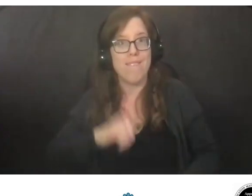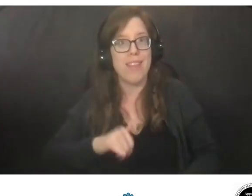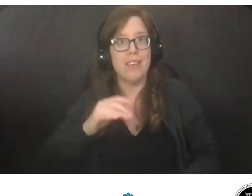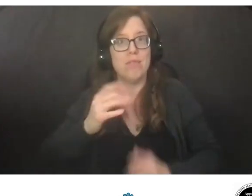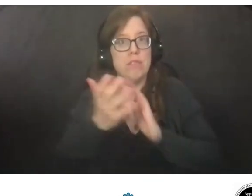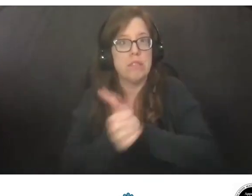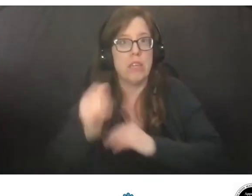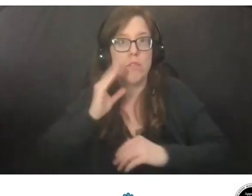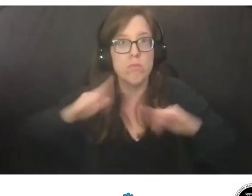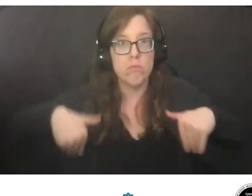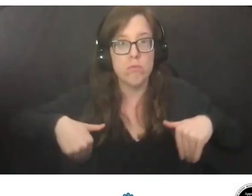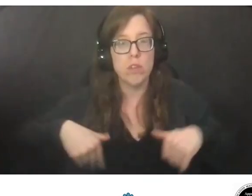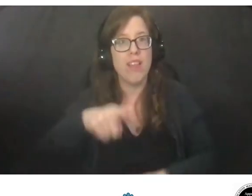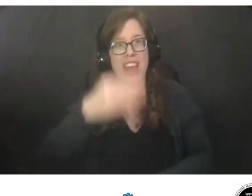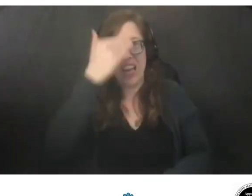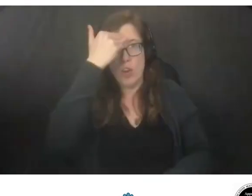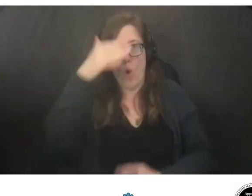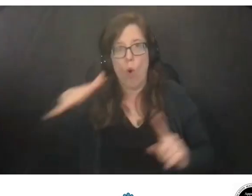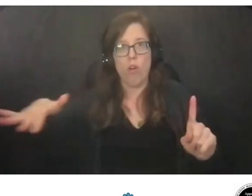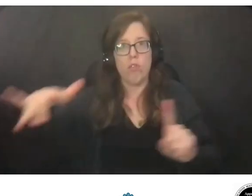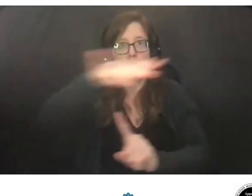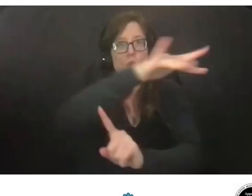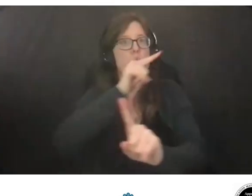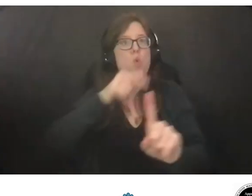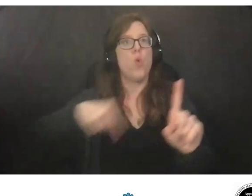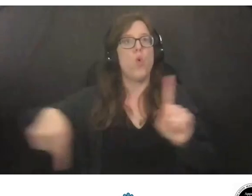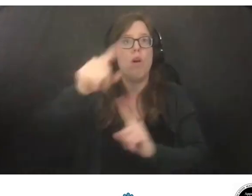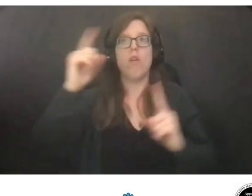Do they know who's around them, and how to gather this information? Oftentimes